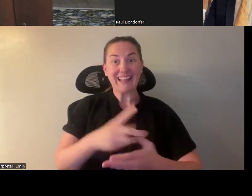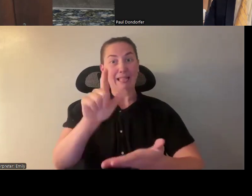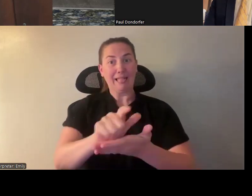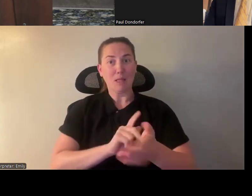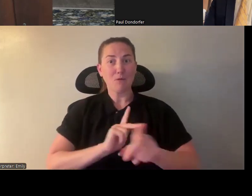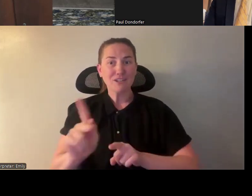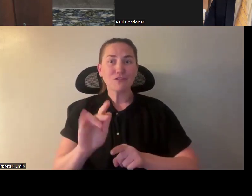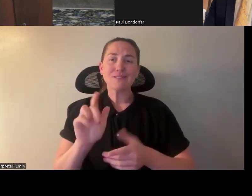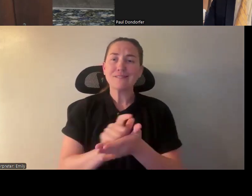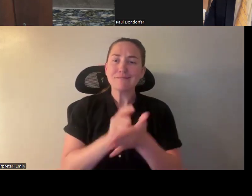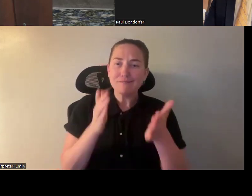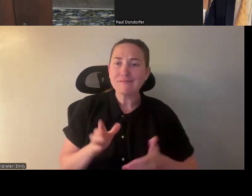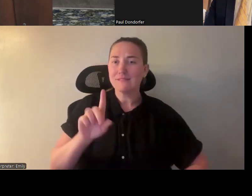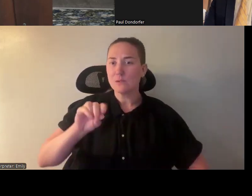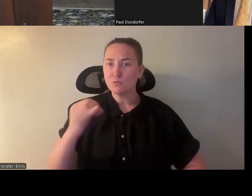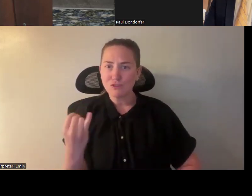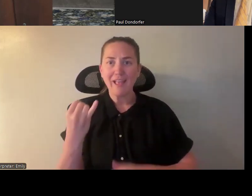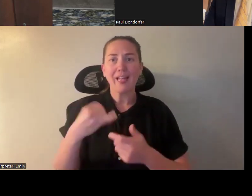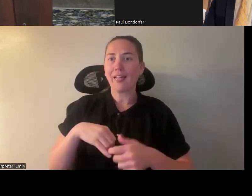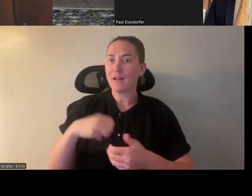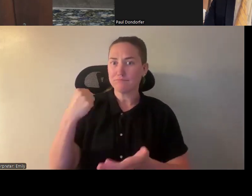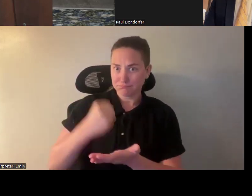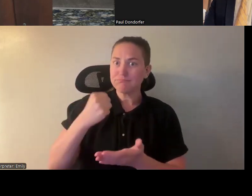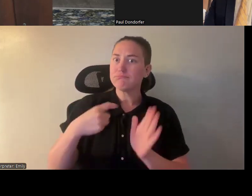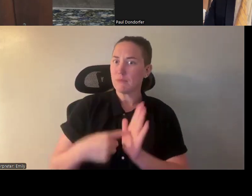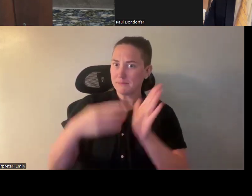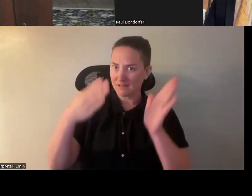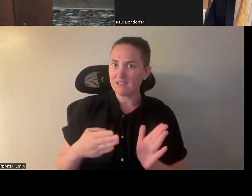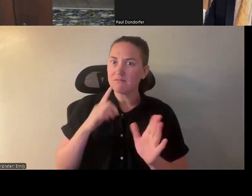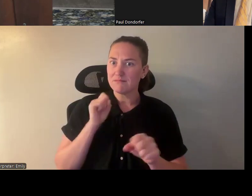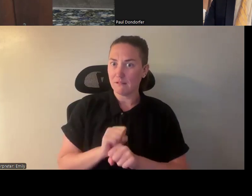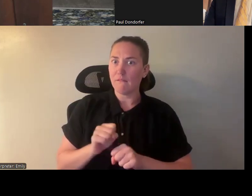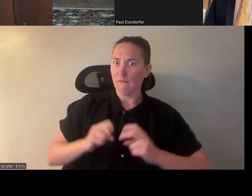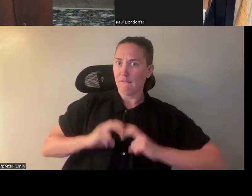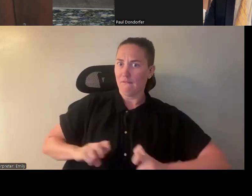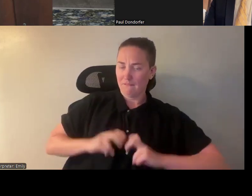attorneys and DOJ accredited representatives are constantly having to re-evaluate um you